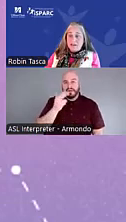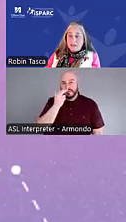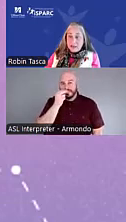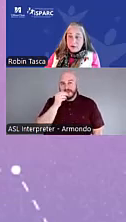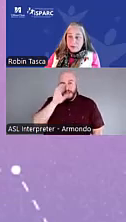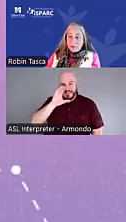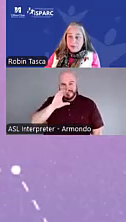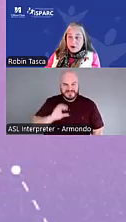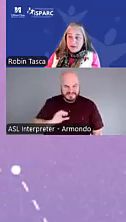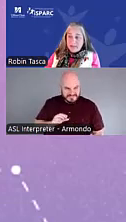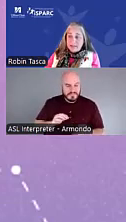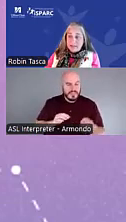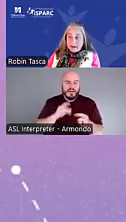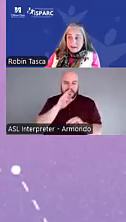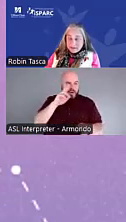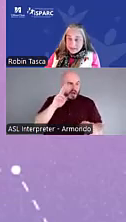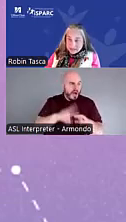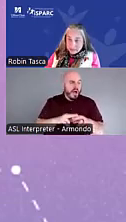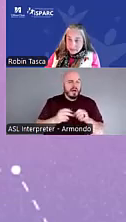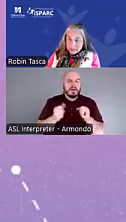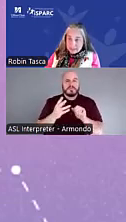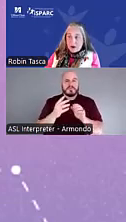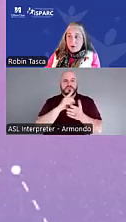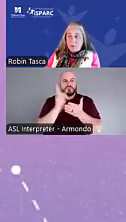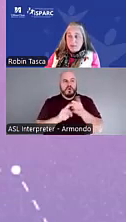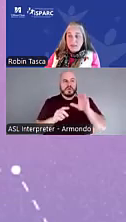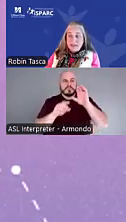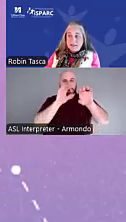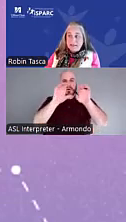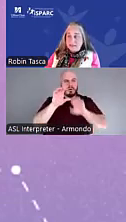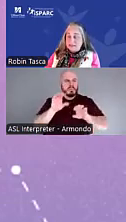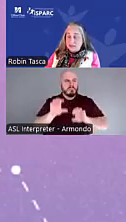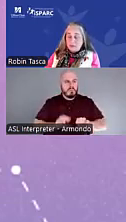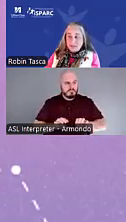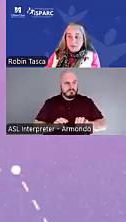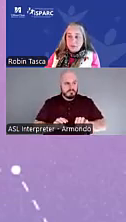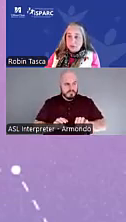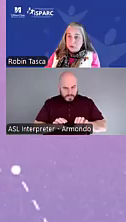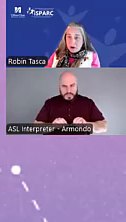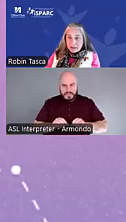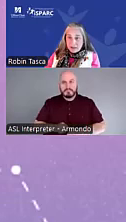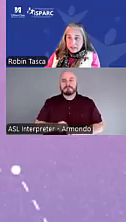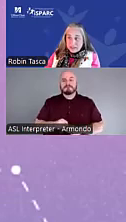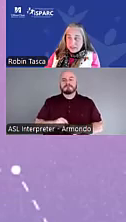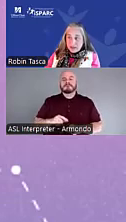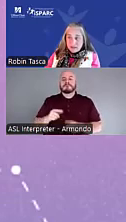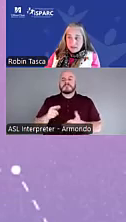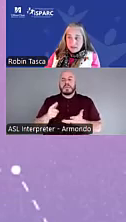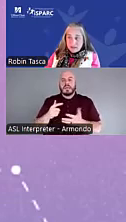It is a group of drawings in a narrative sequence. It is applicable to all ages.